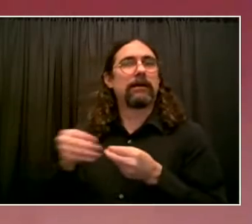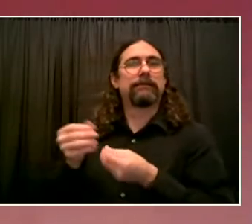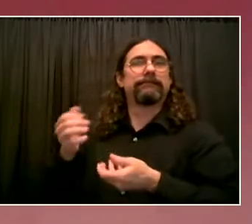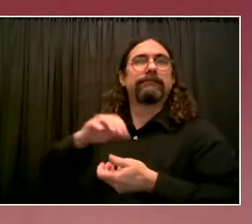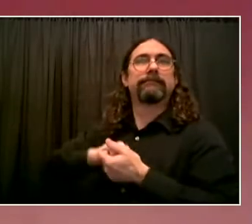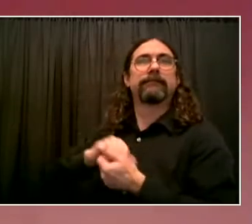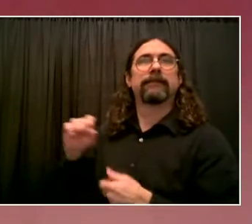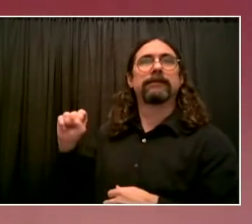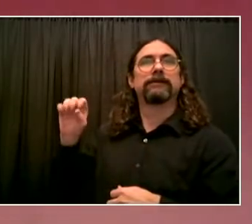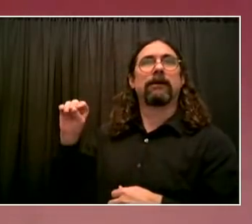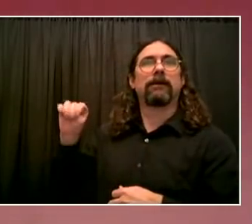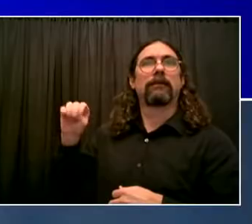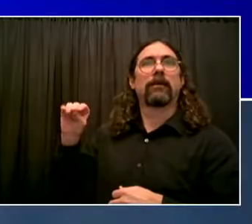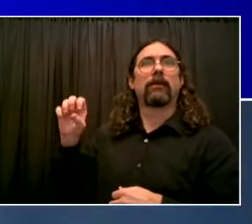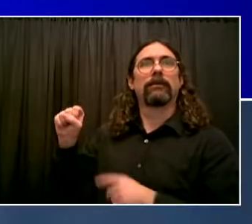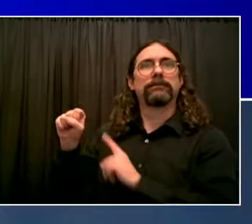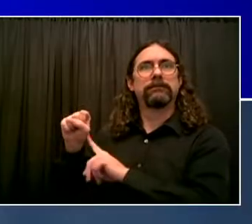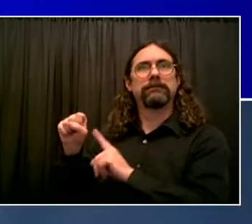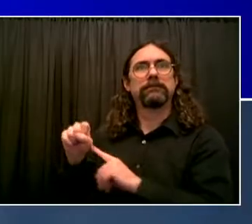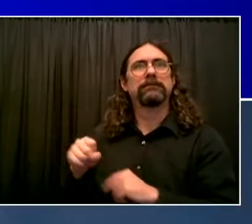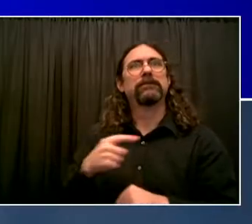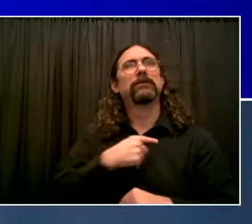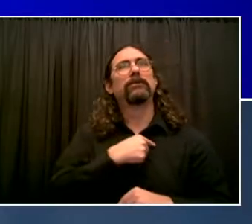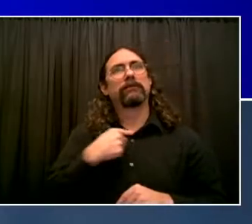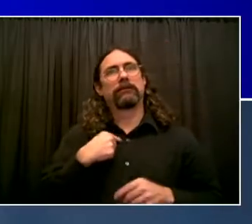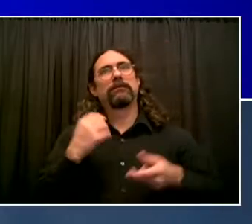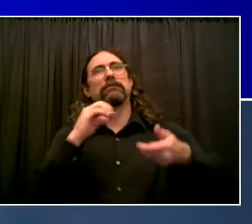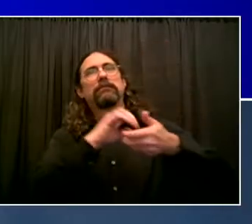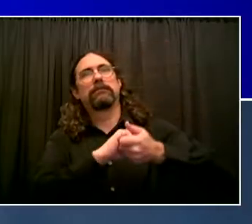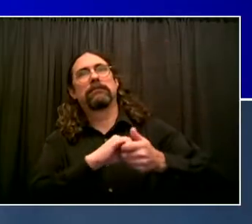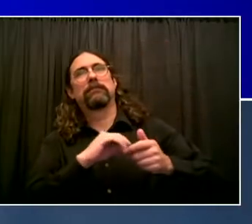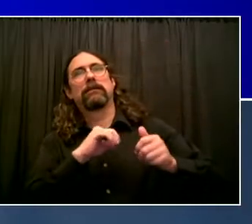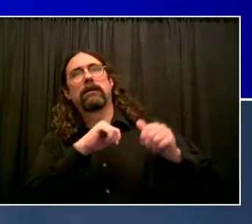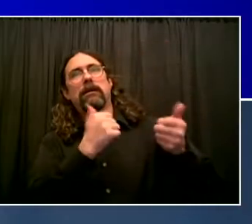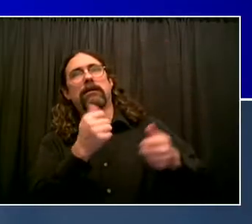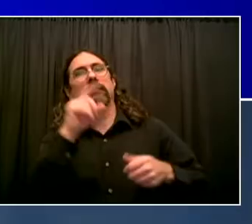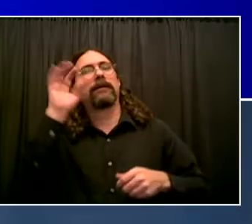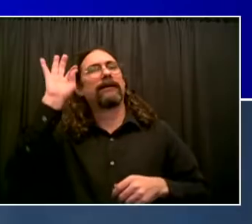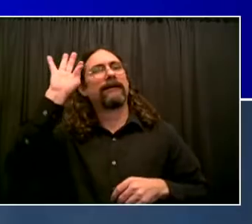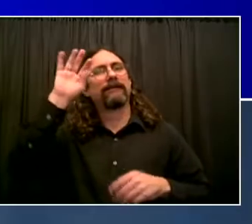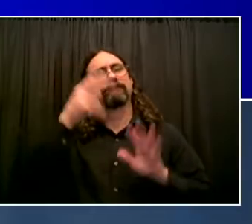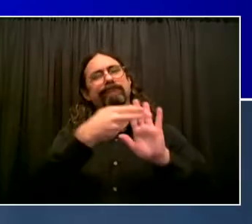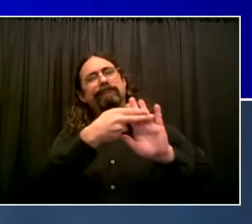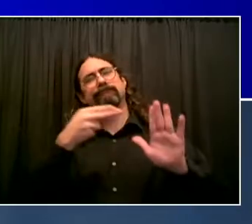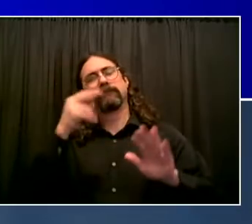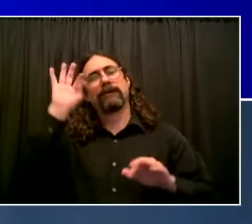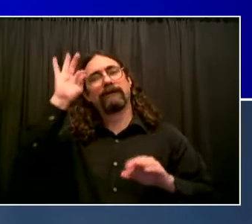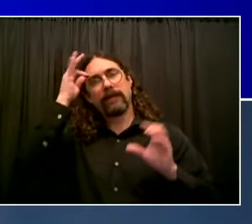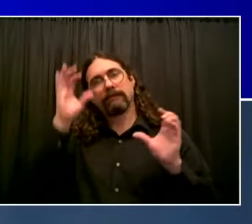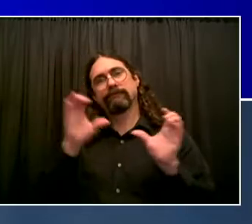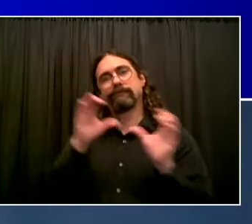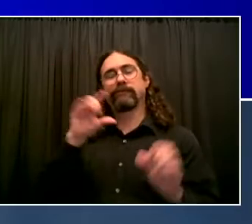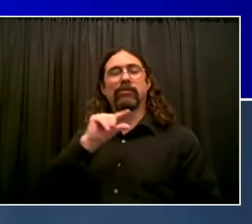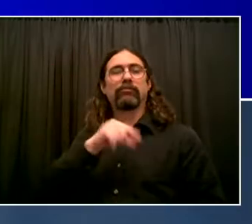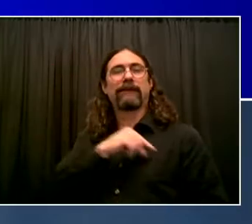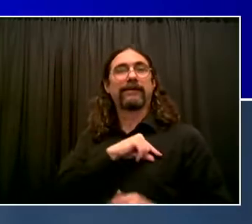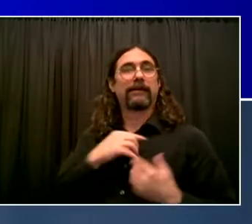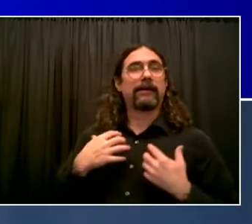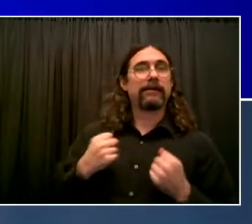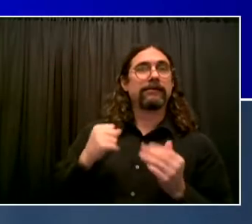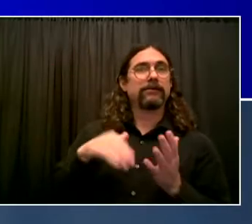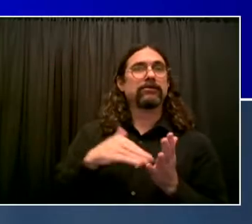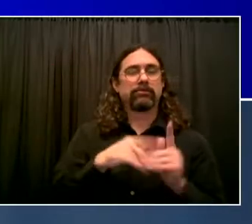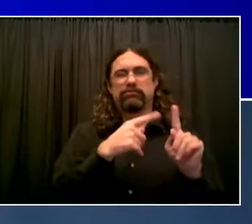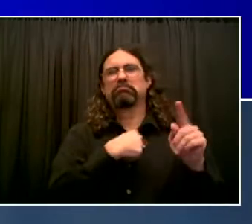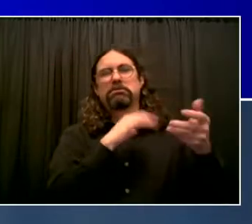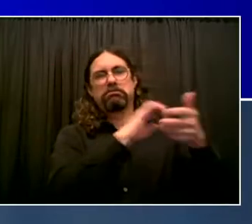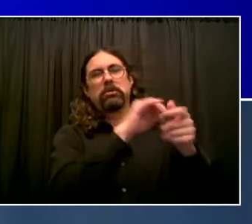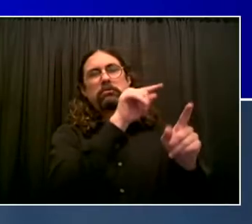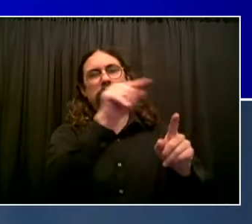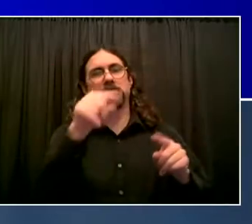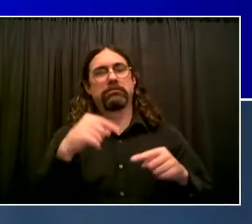FEDERALLY QUALIFIED AHELTH